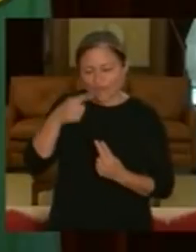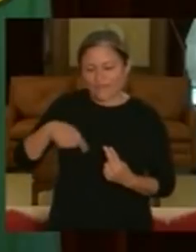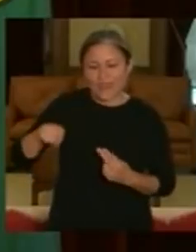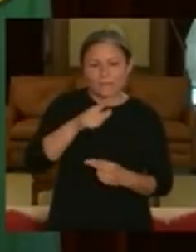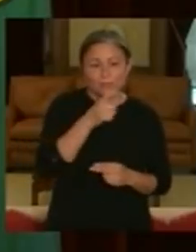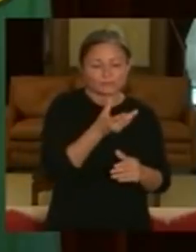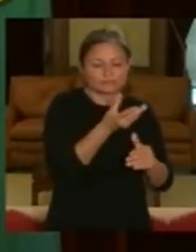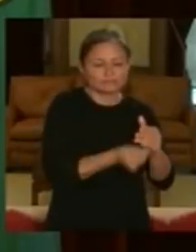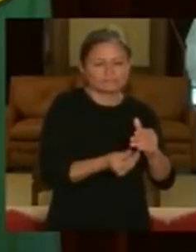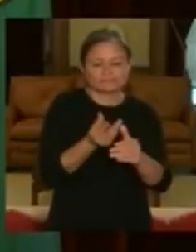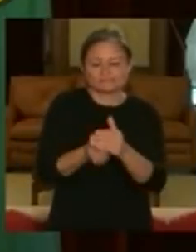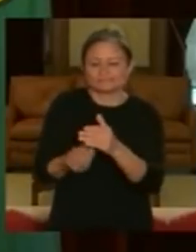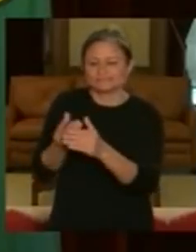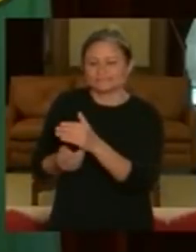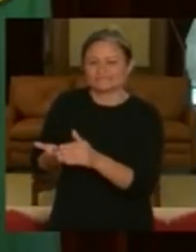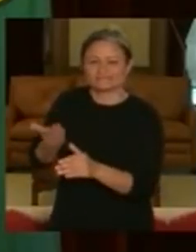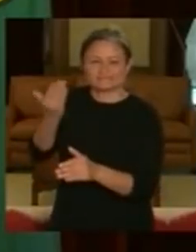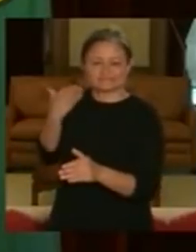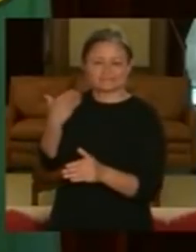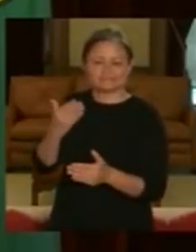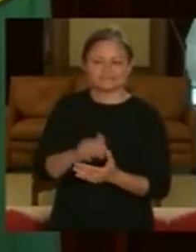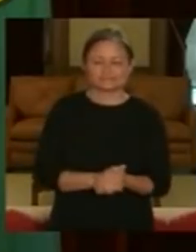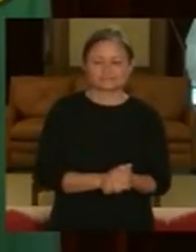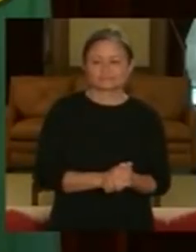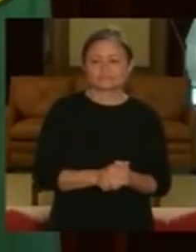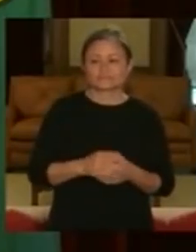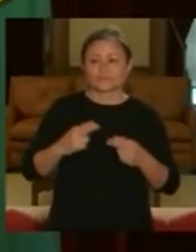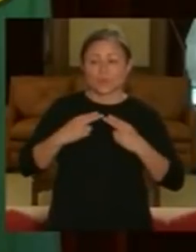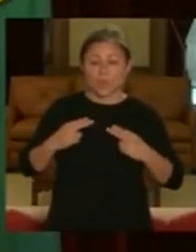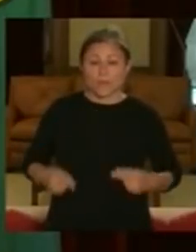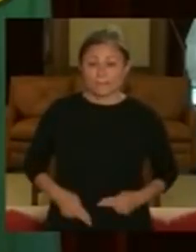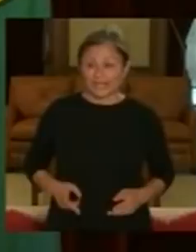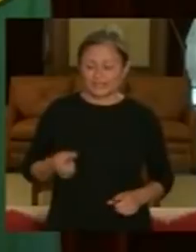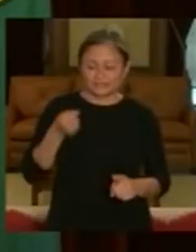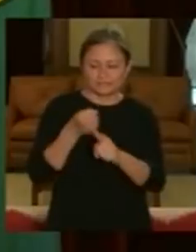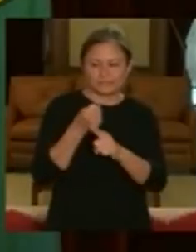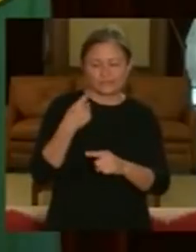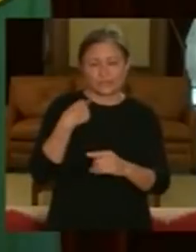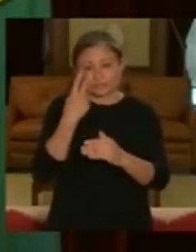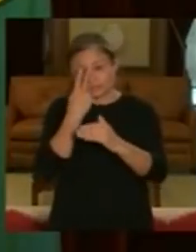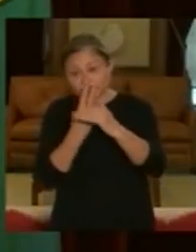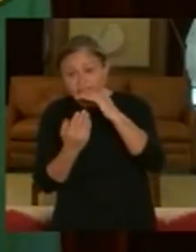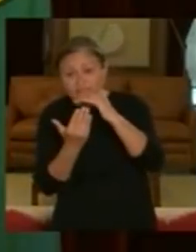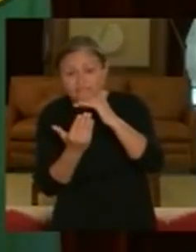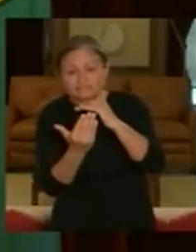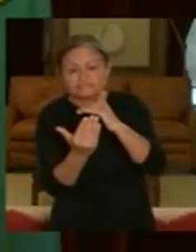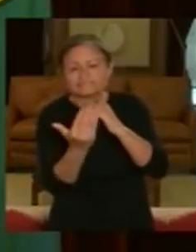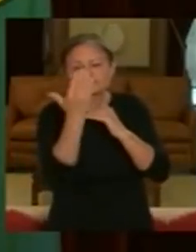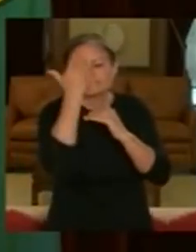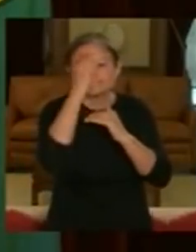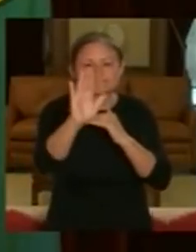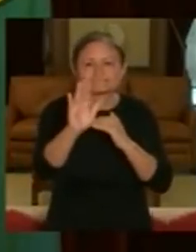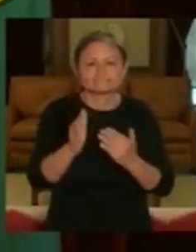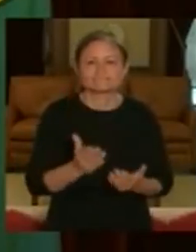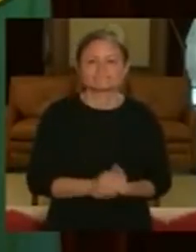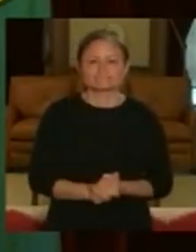AS WE MOVE FORWARD WE CANNOT FORGET THE LOSSES THOSE FAMILIES HAVE SUFFERED.